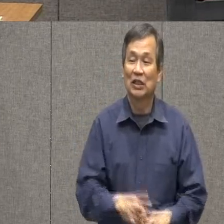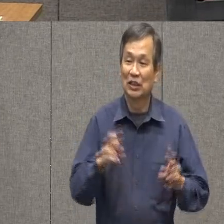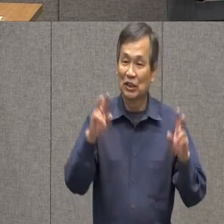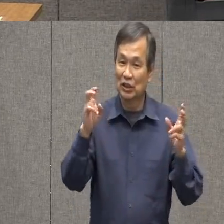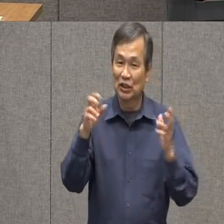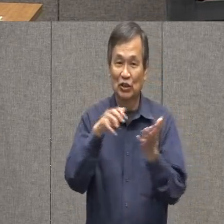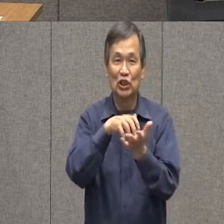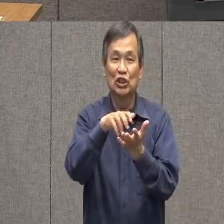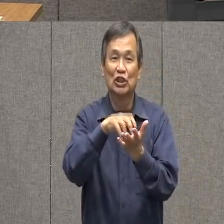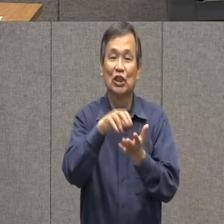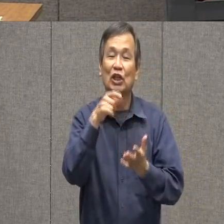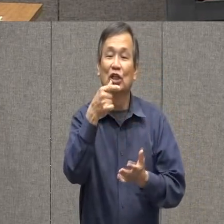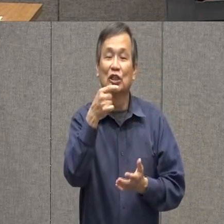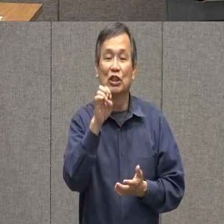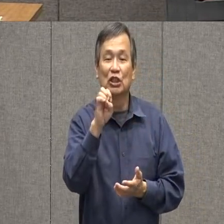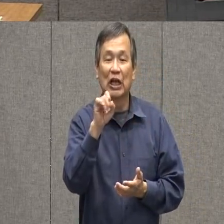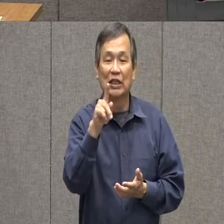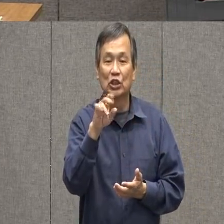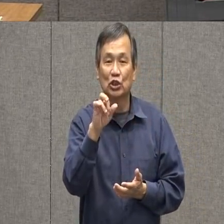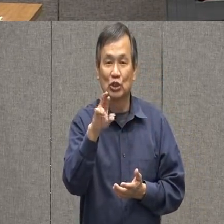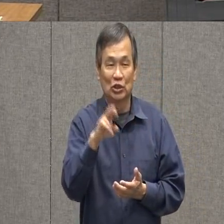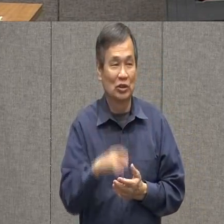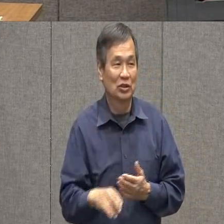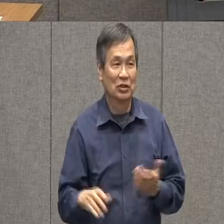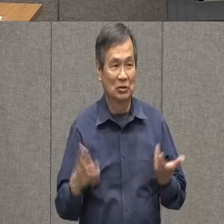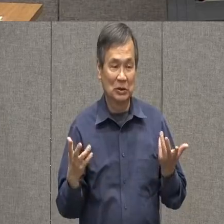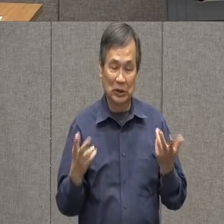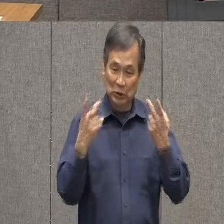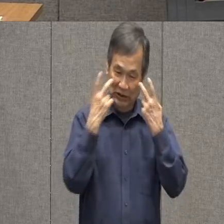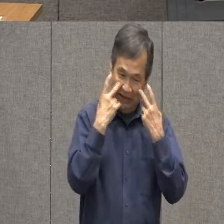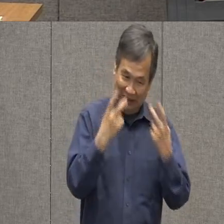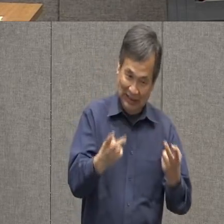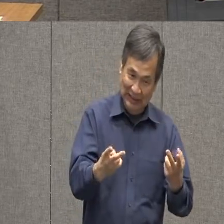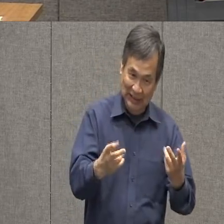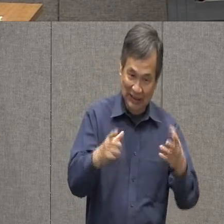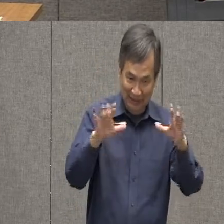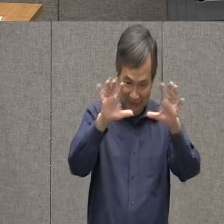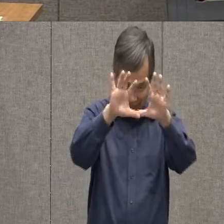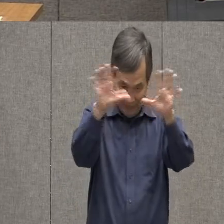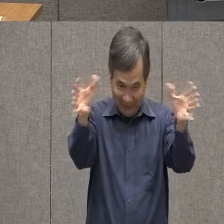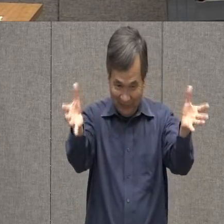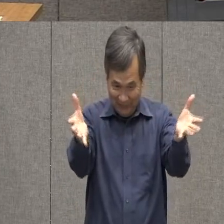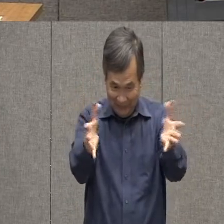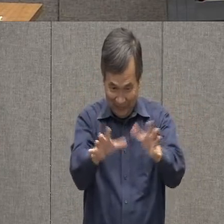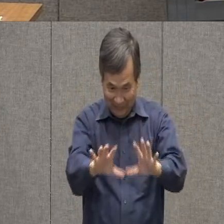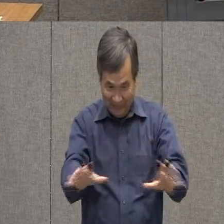They're the pose. They're the proportions of our person. They are the bones. They are lines.